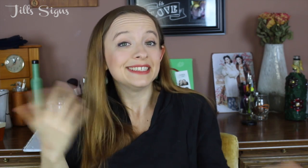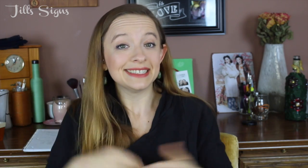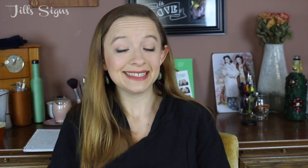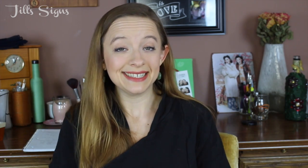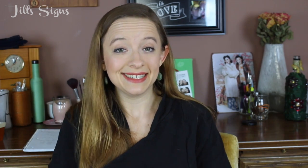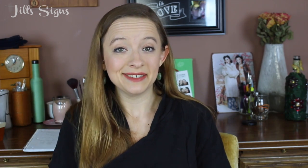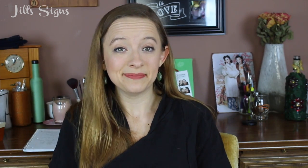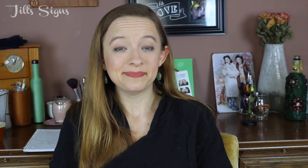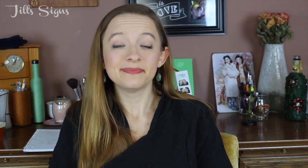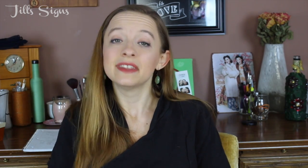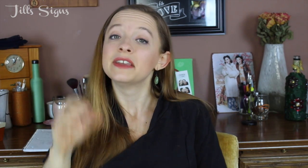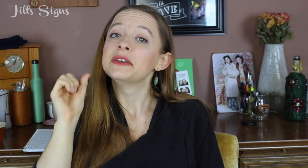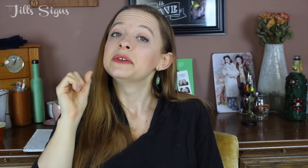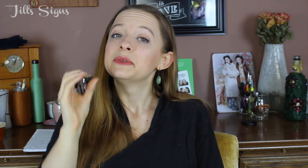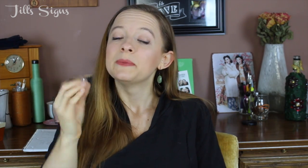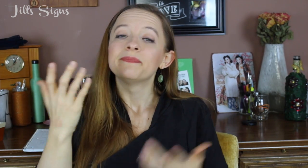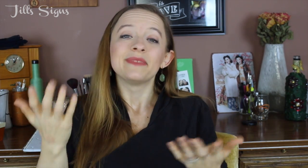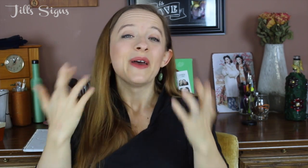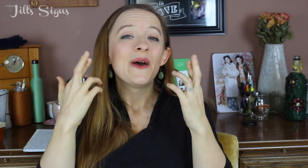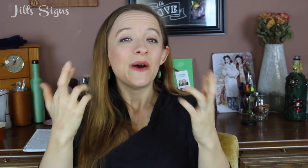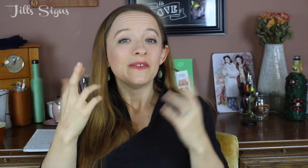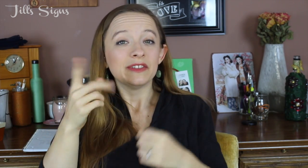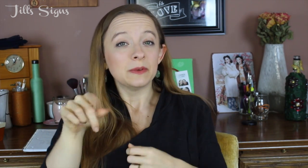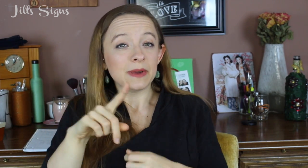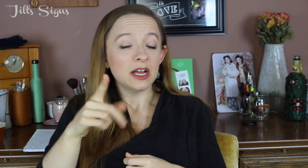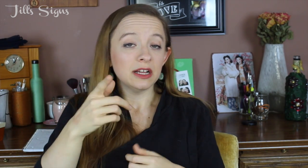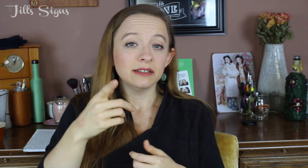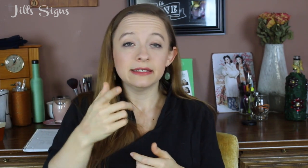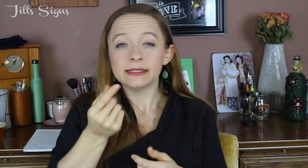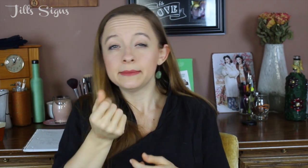We will see. So hopefully